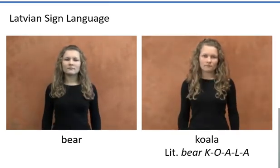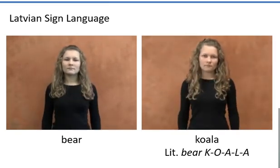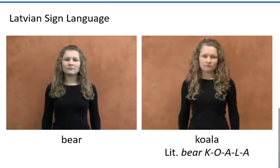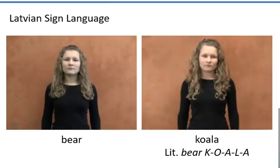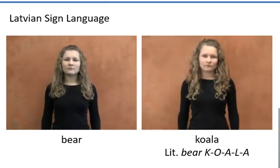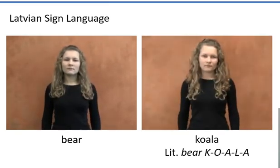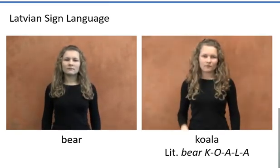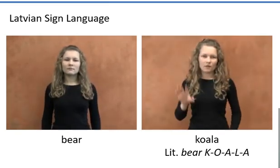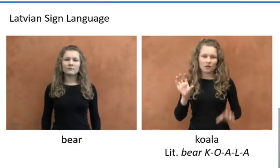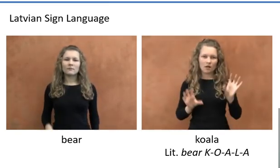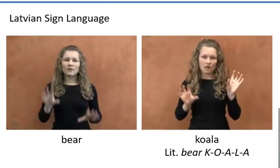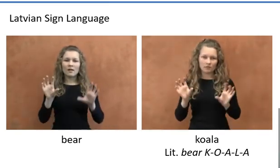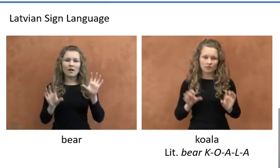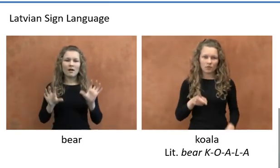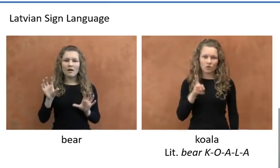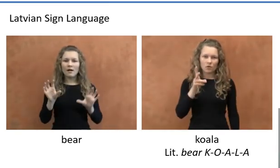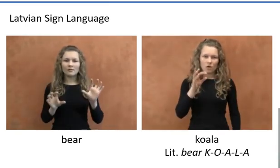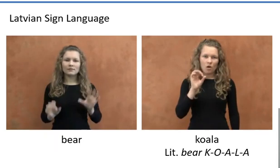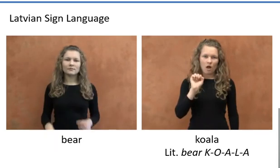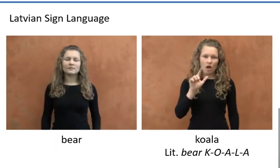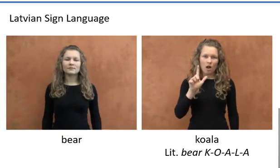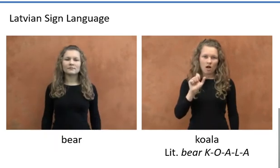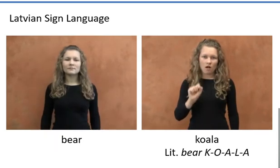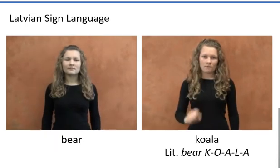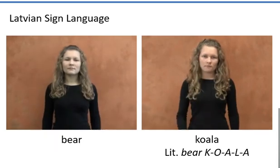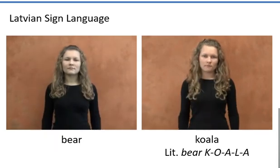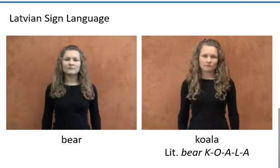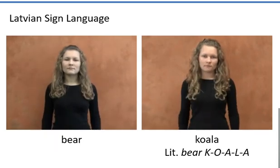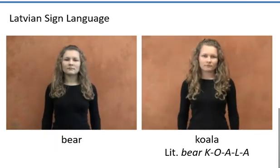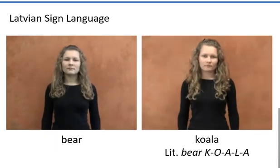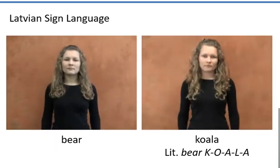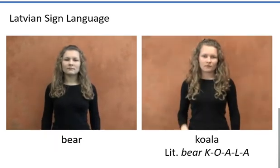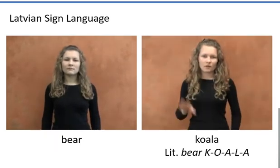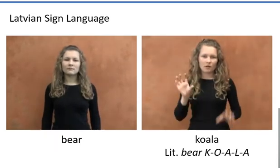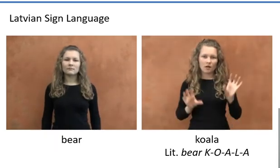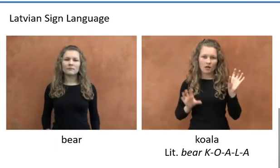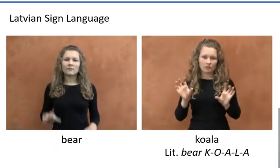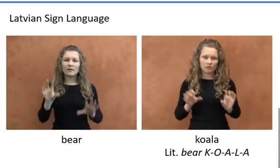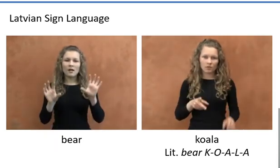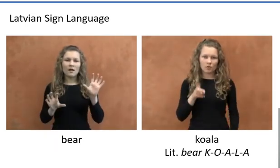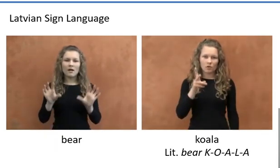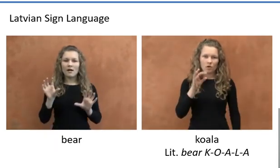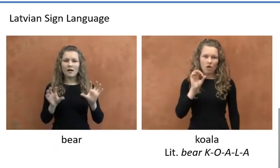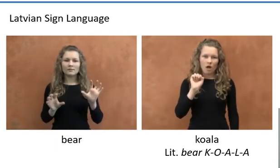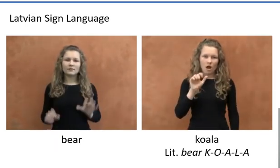so you can see how it it adds additional information and it's a way to borrow a